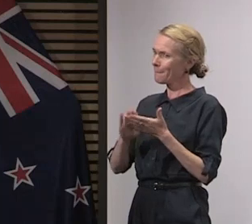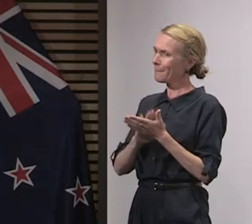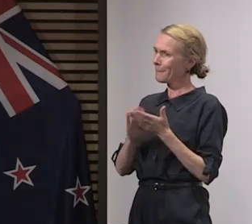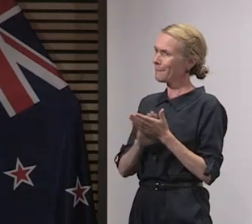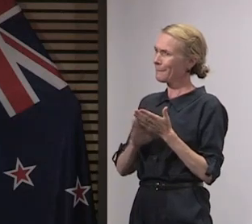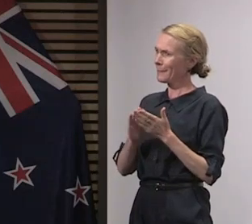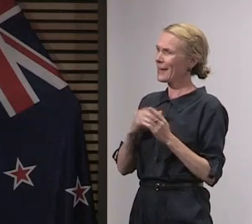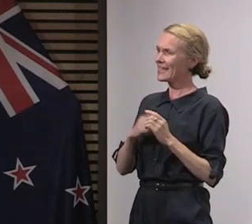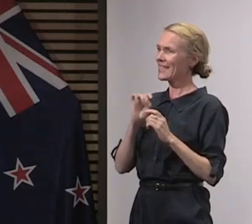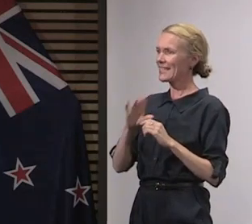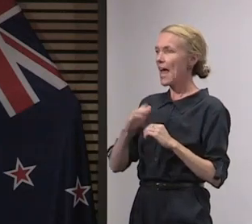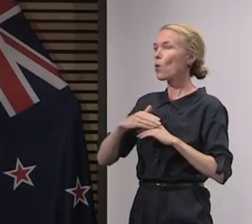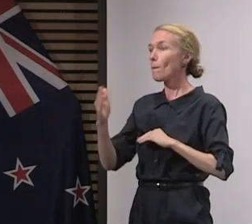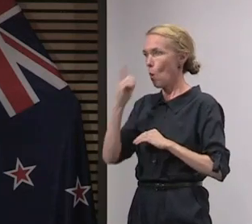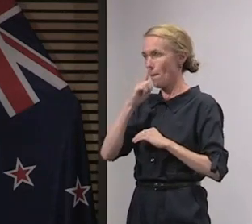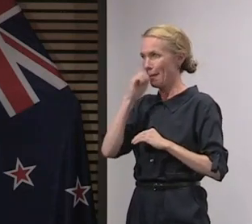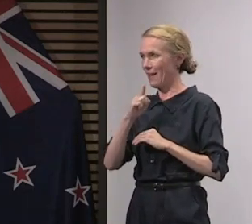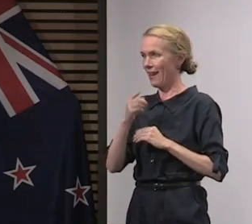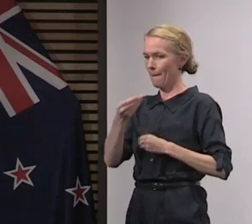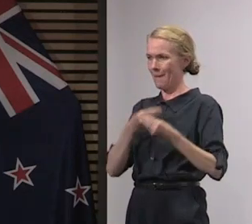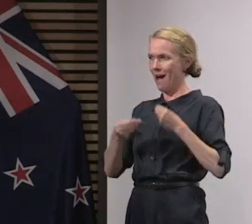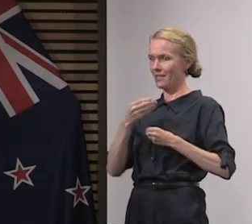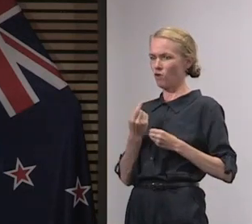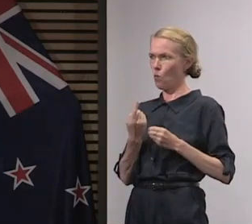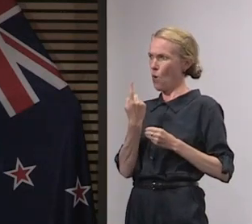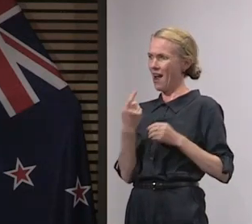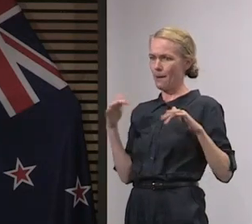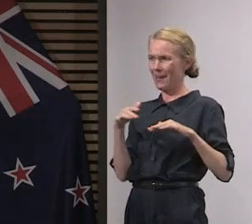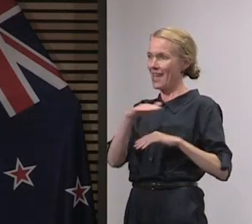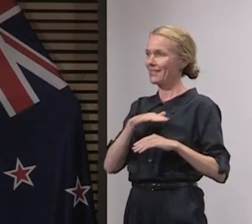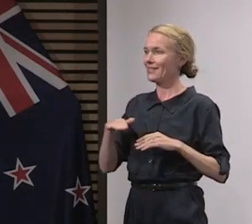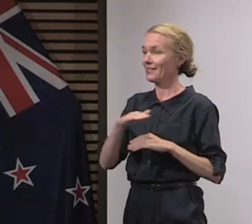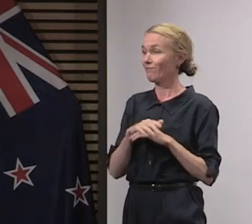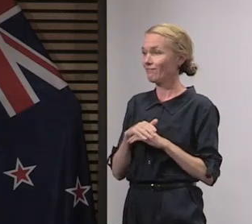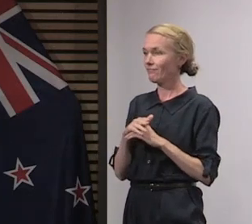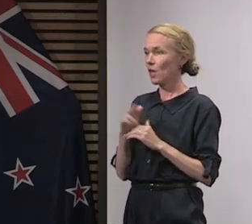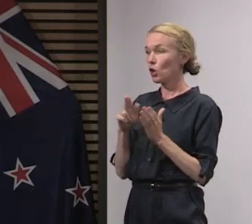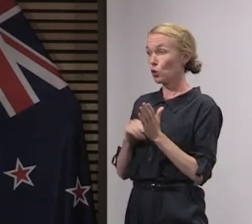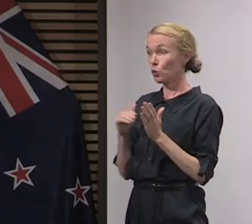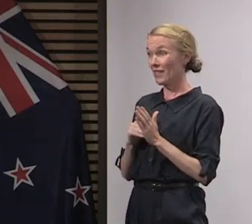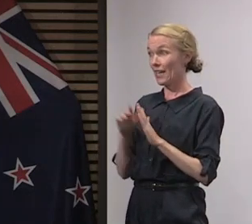classify a significant cluster as one where there are at least 10 people involved and